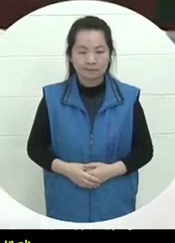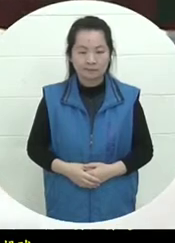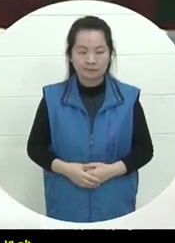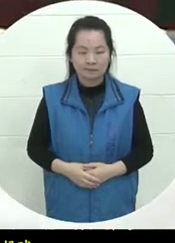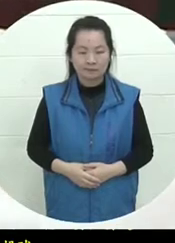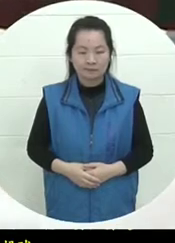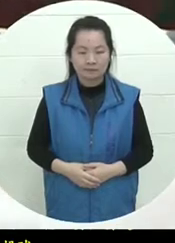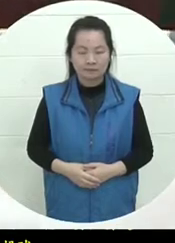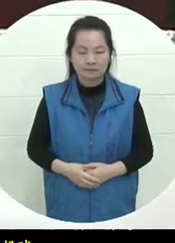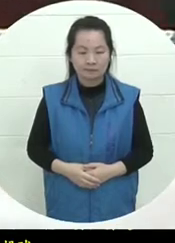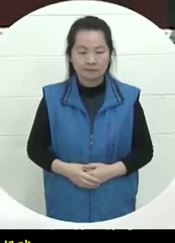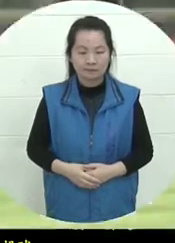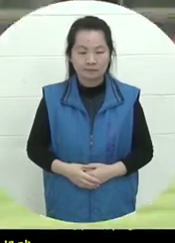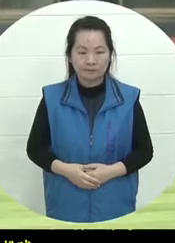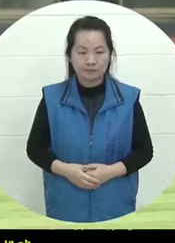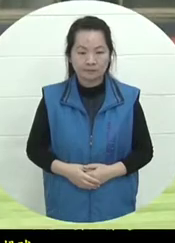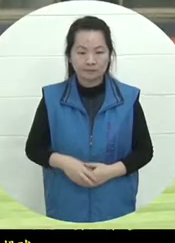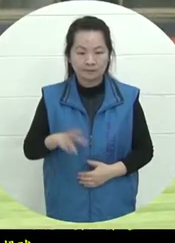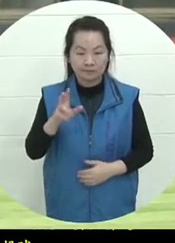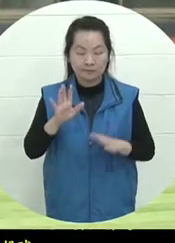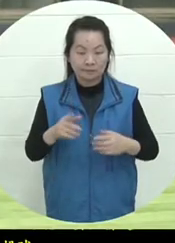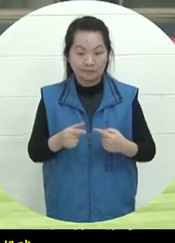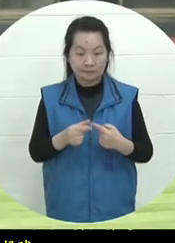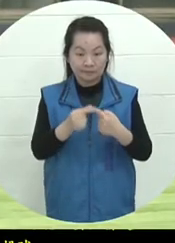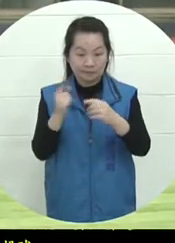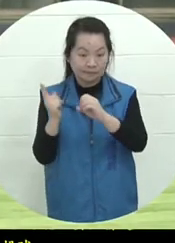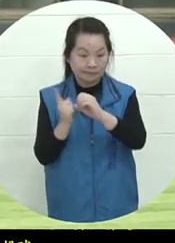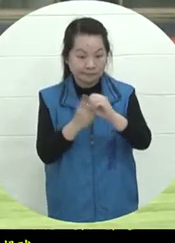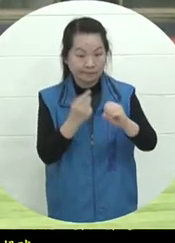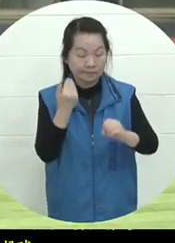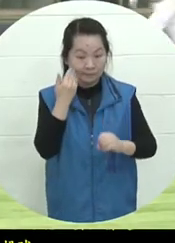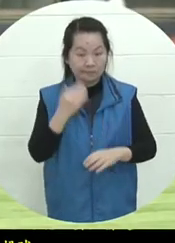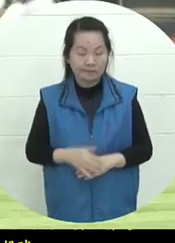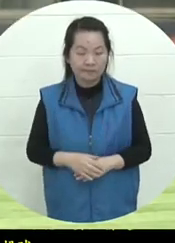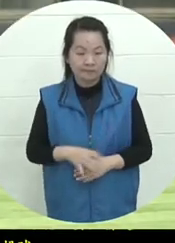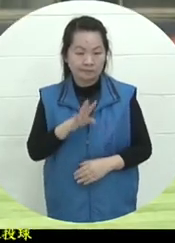the injured . The first batter to face is the ninth bat of the American team.